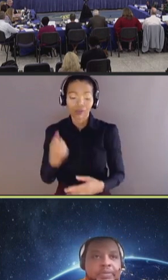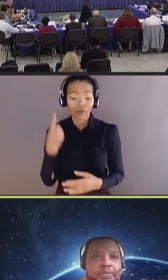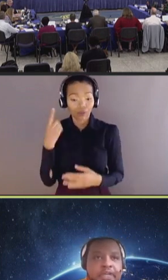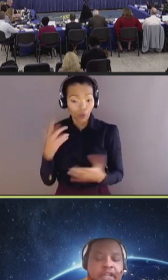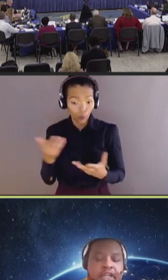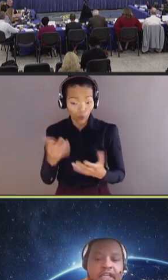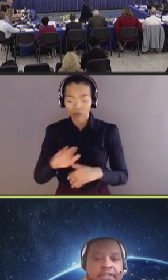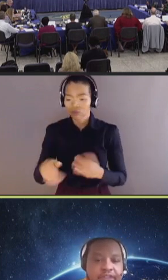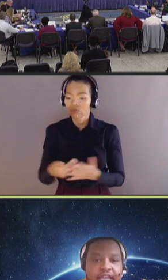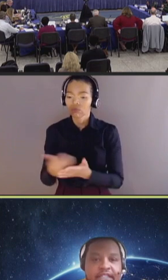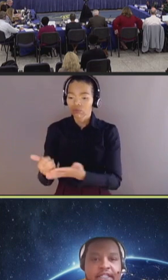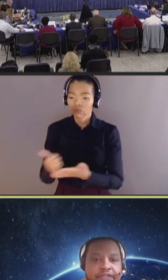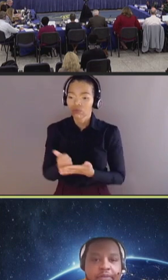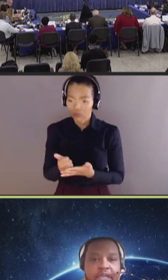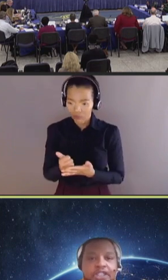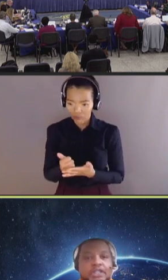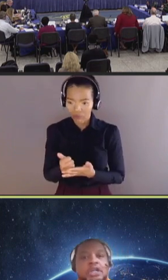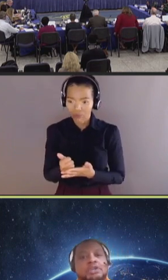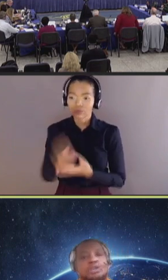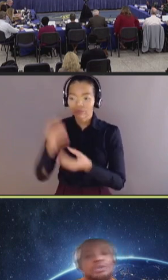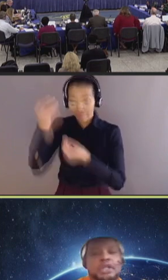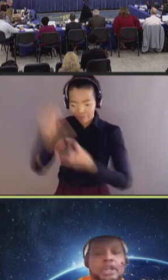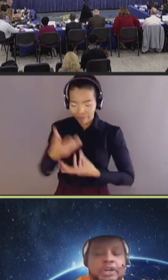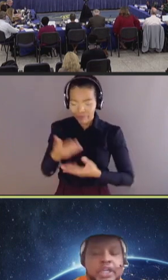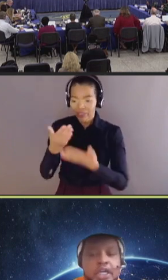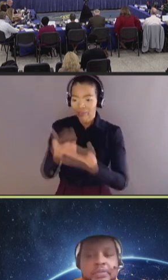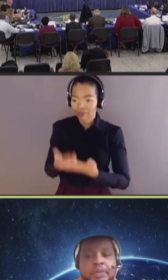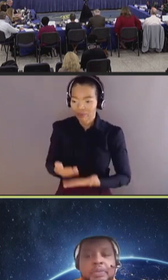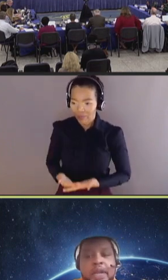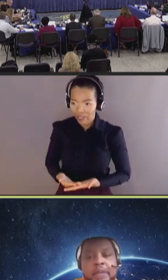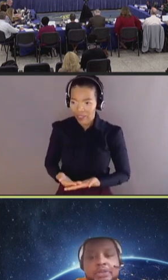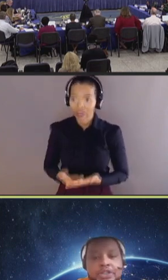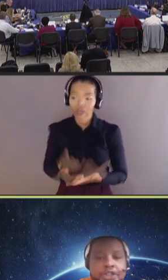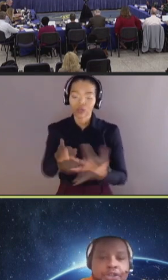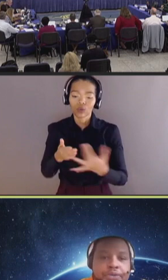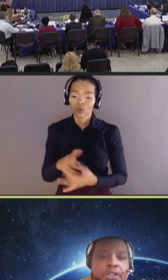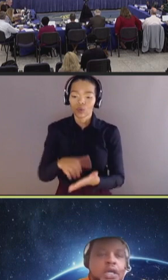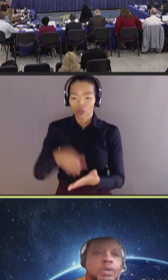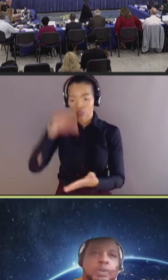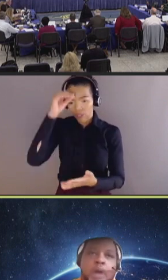with giving us facts and information through the learning hub that we were able to use. We